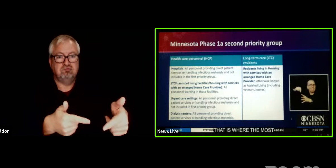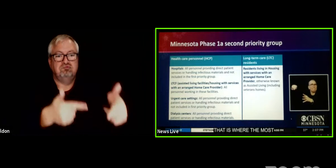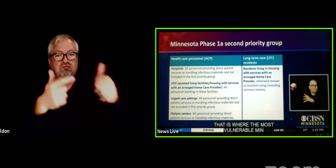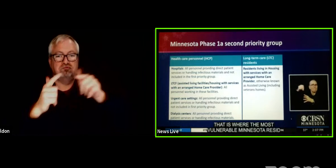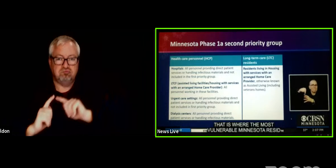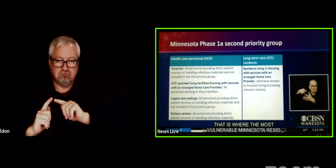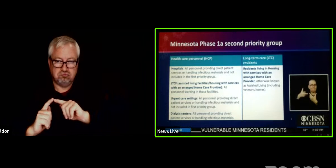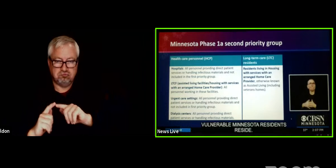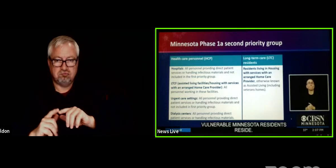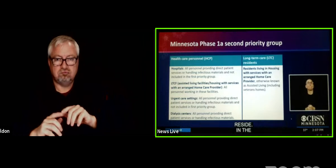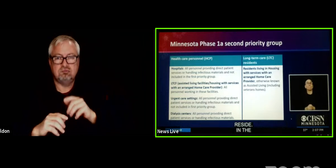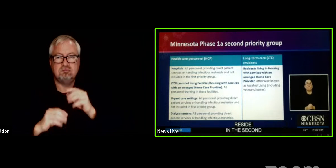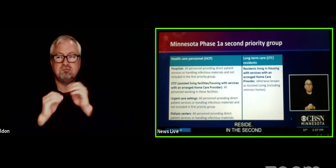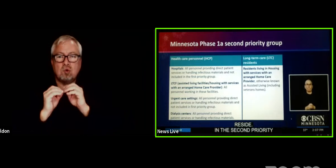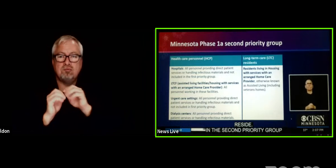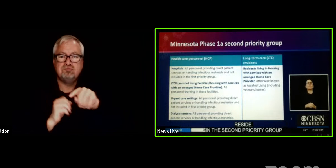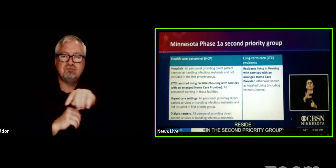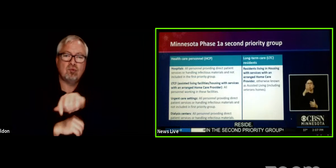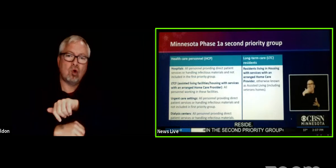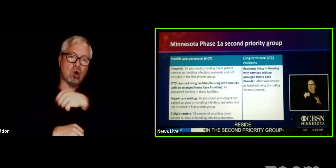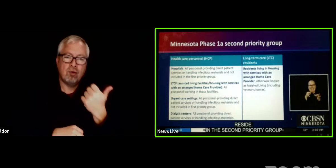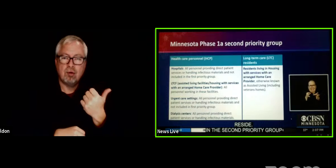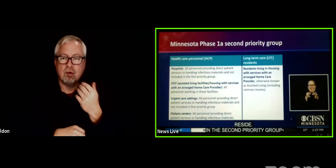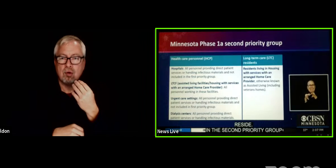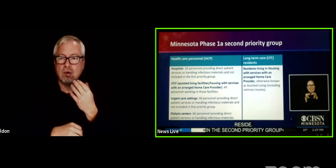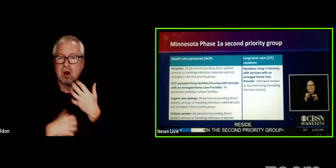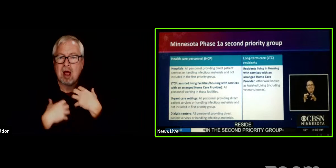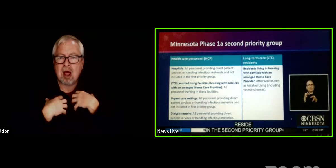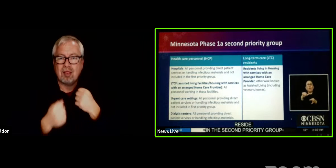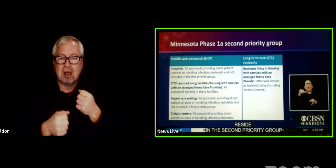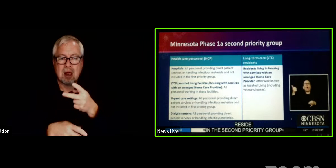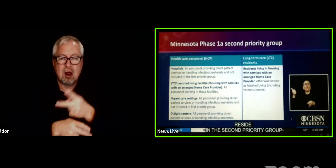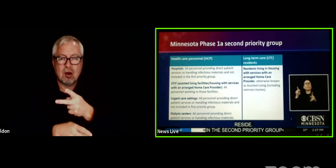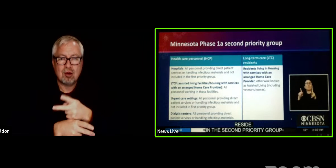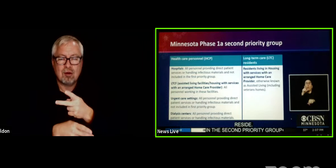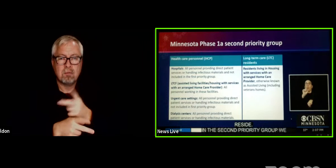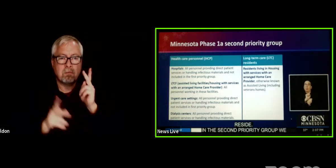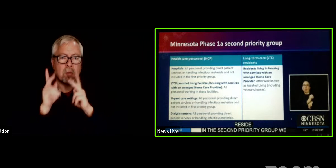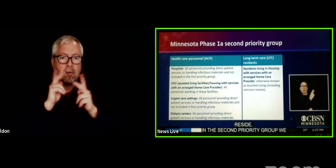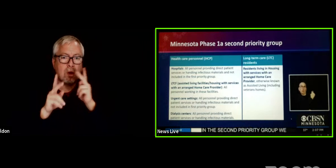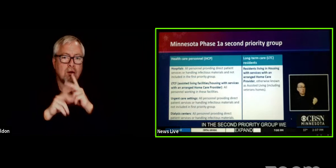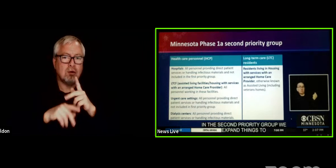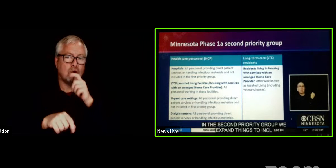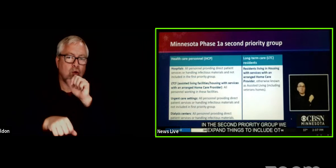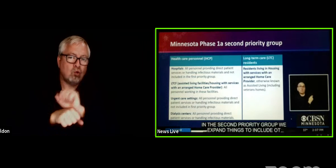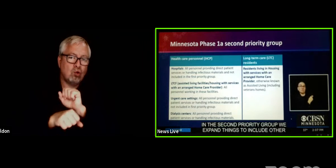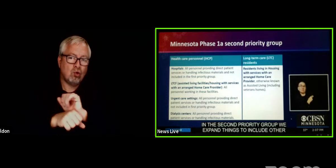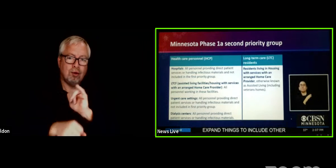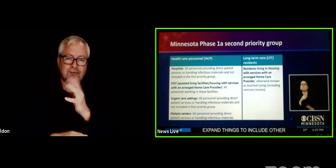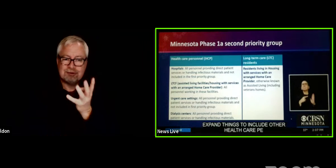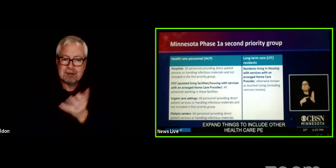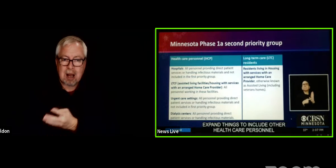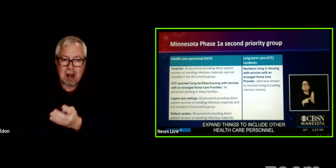PERSONNEL IN HOSPITALS, URGENTS CARE SETTINGS AND DIALYSIS CENTERS, WHO PROVIDE, AGAIN, DIRECTS PATIENT SERVICES OR